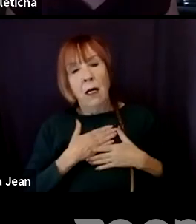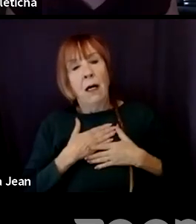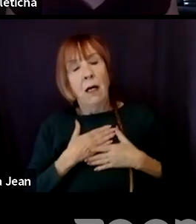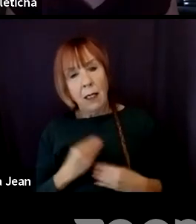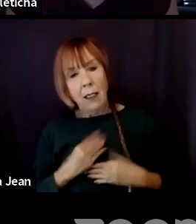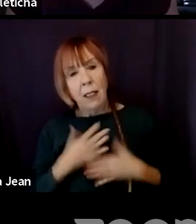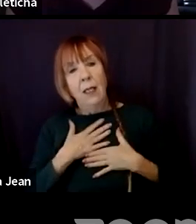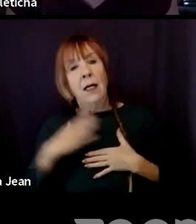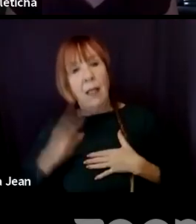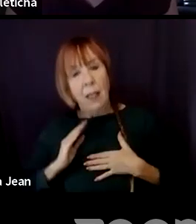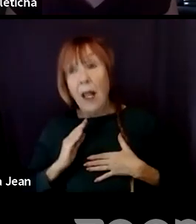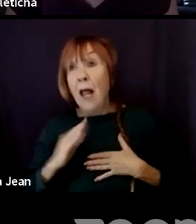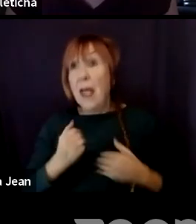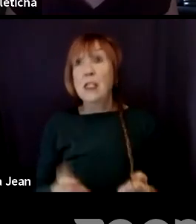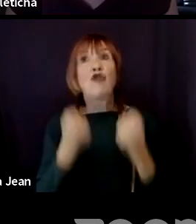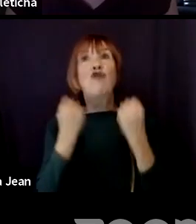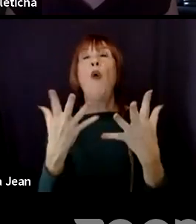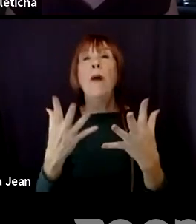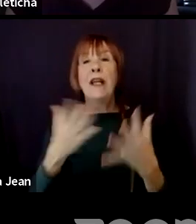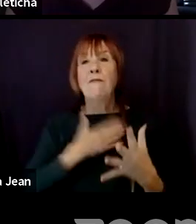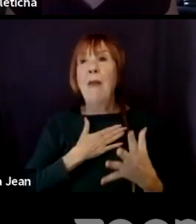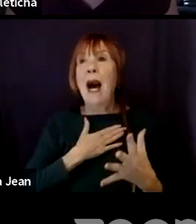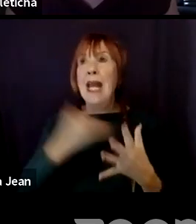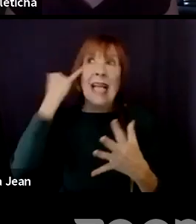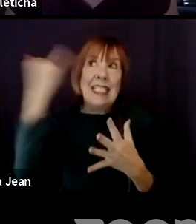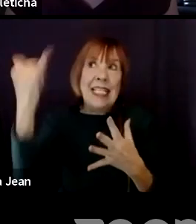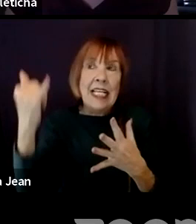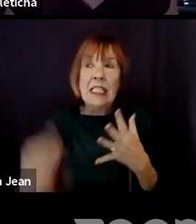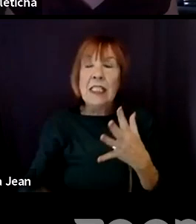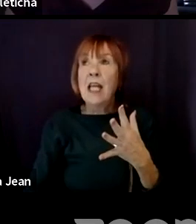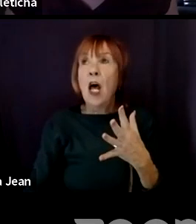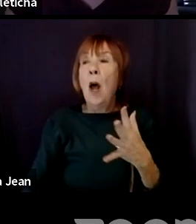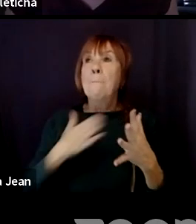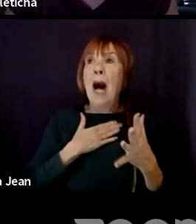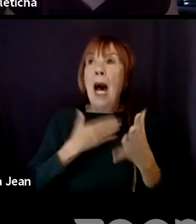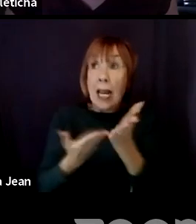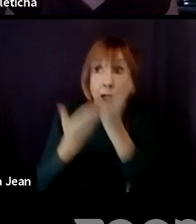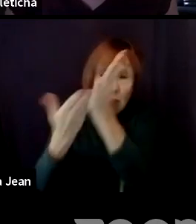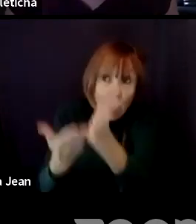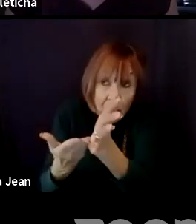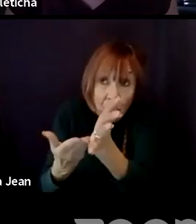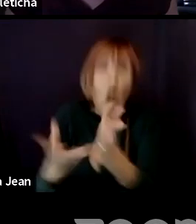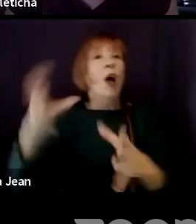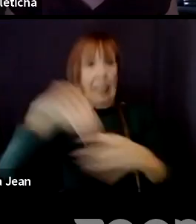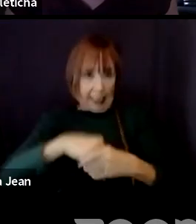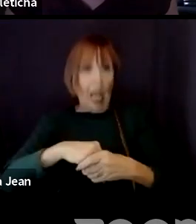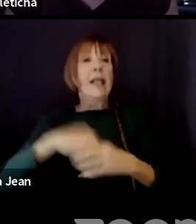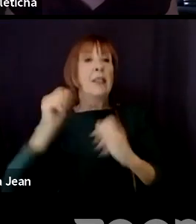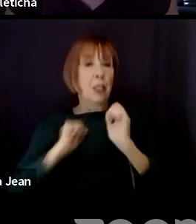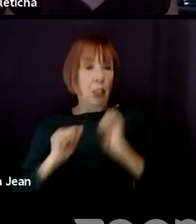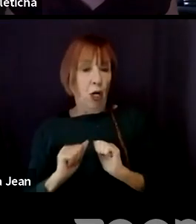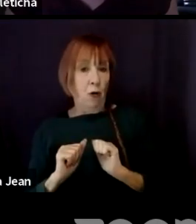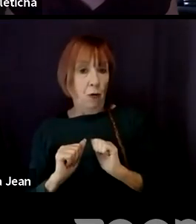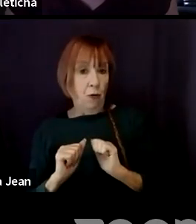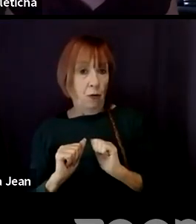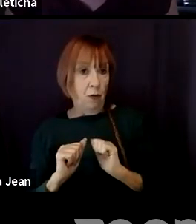and so many of my like, little critiques. And tweaks made it into the end result of the show. The show would be very different if I had not been there.